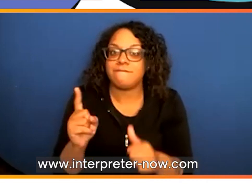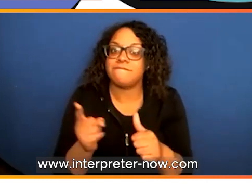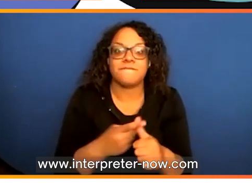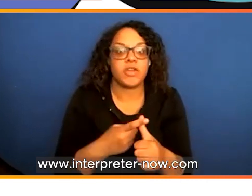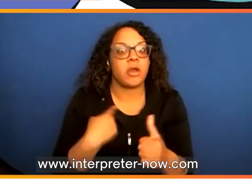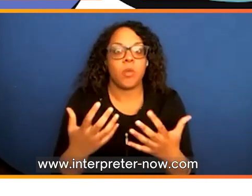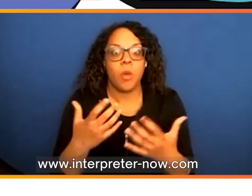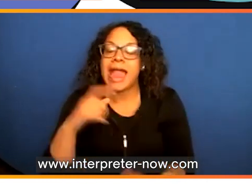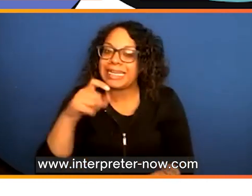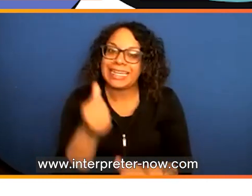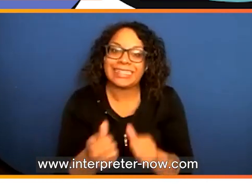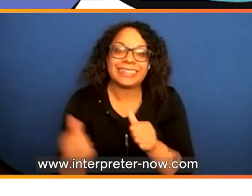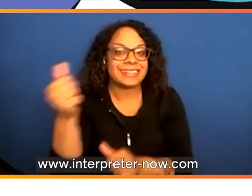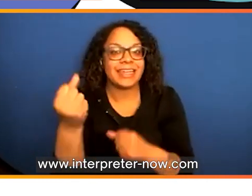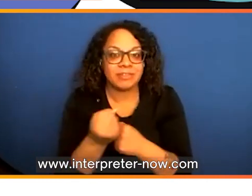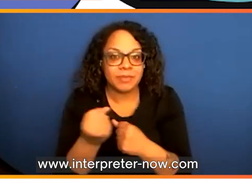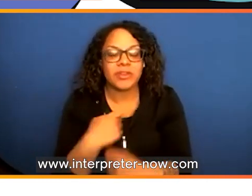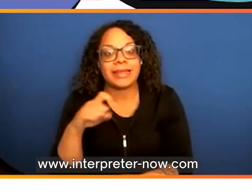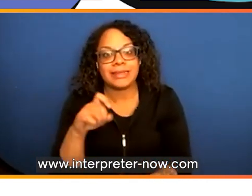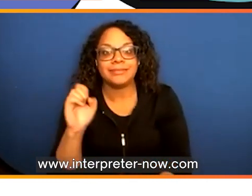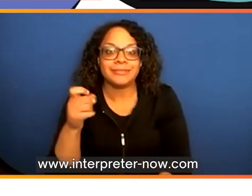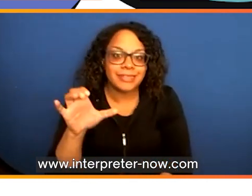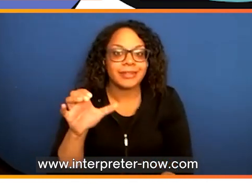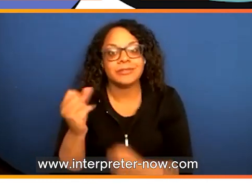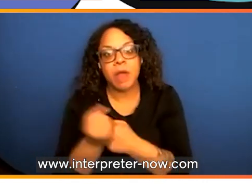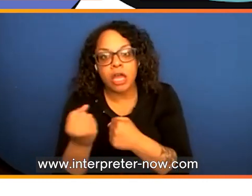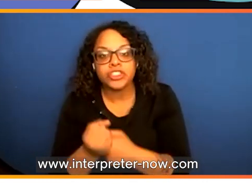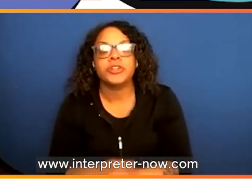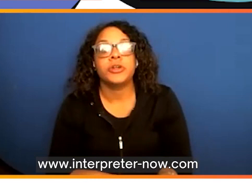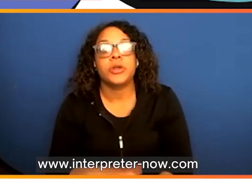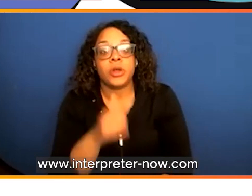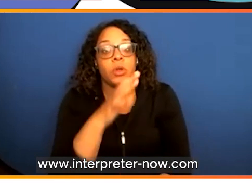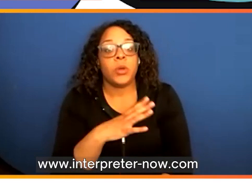you are. You're going to go to an exec and say I want you to come do this, but not able